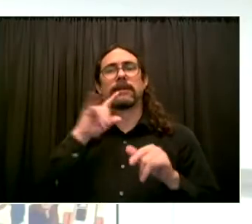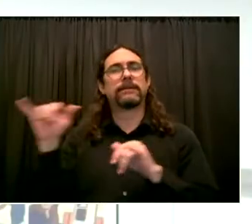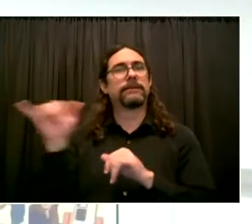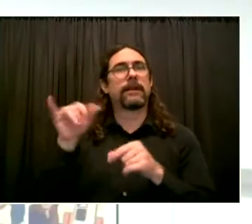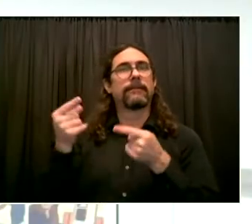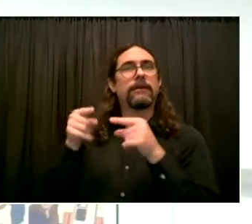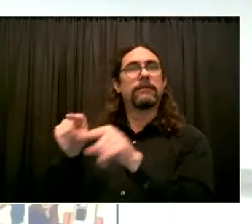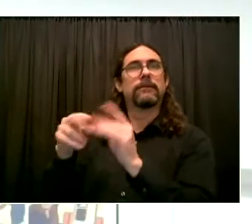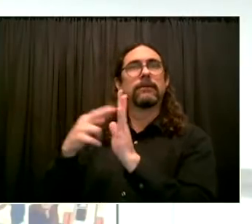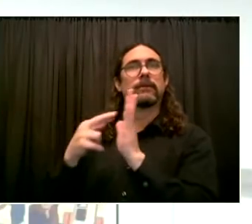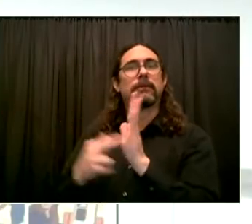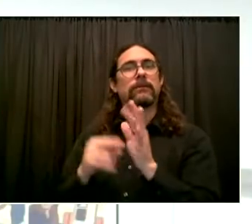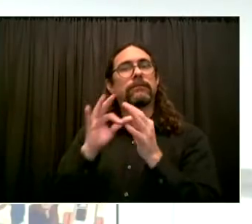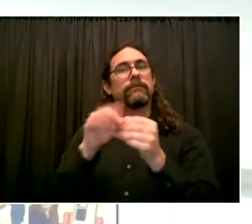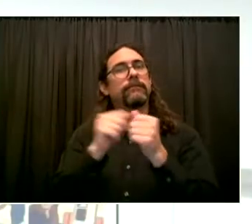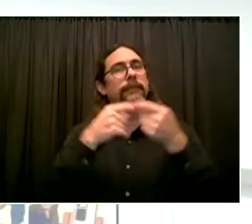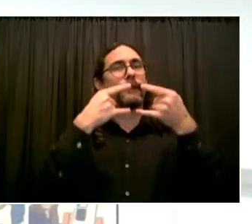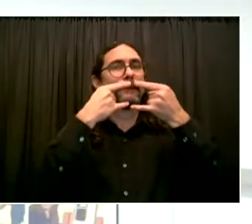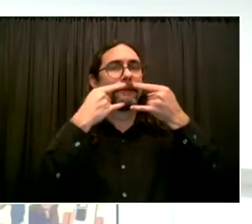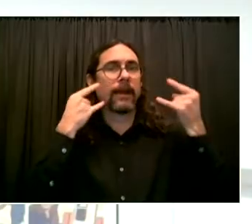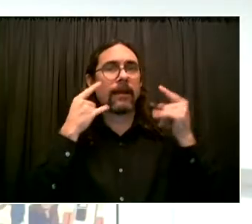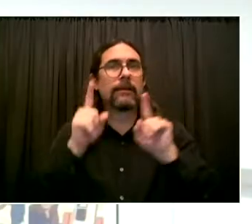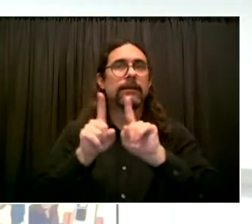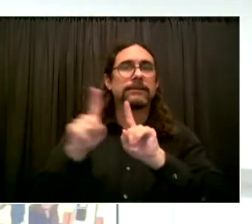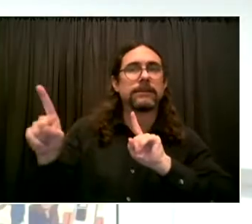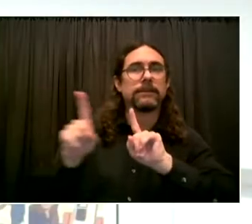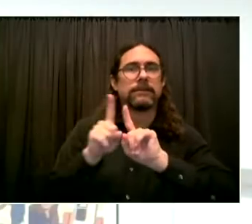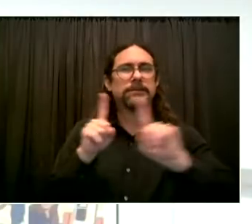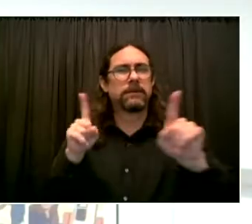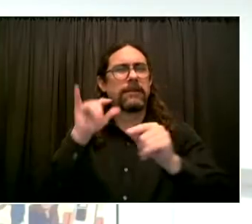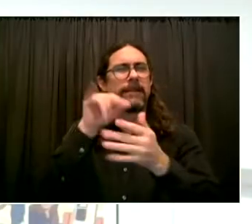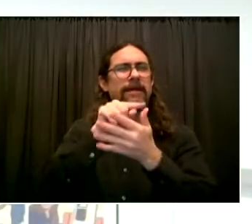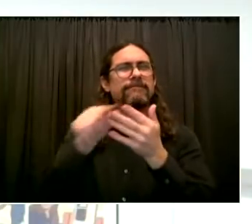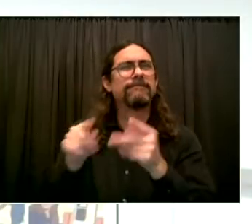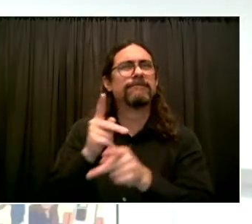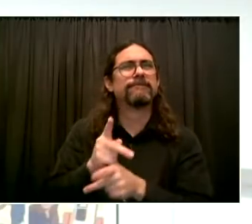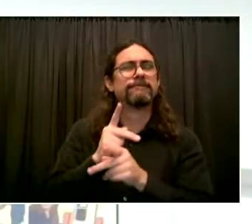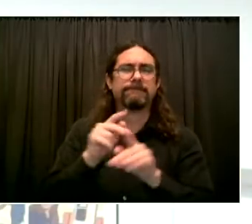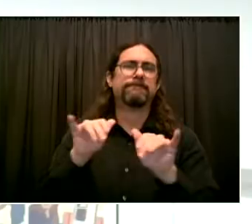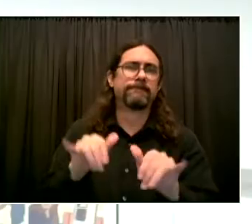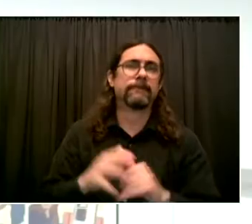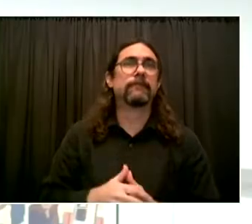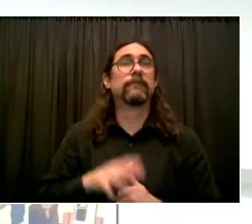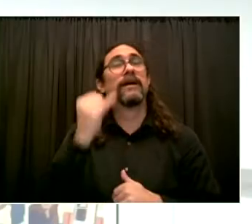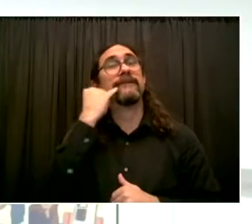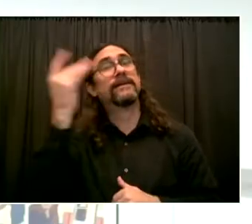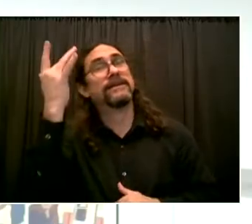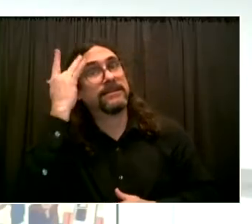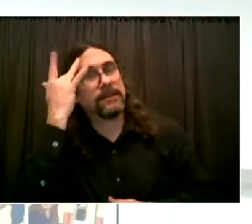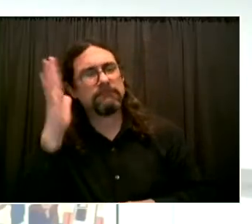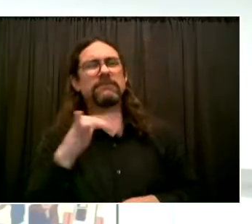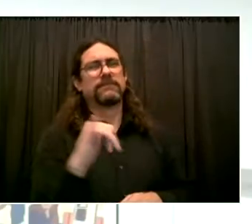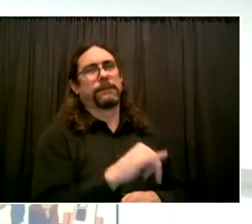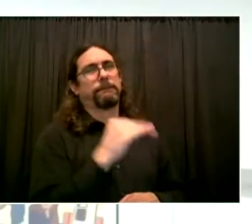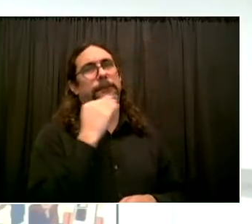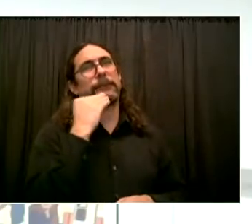STAYING HOME WHEN YOU ARE ILL. MY COMMISSIONER ADVISORY LAST WEEK EMPHASIZE MASK USE INDOORS